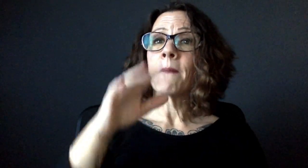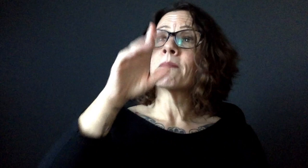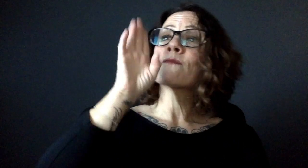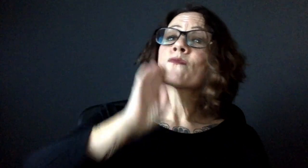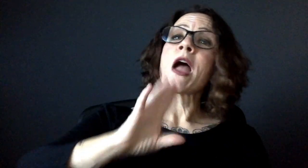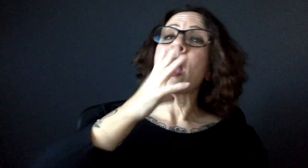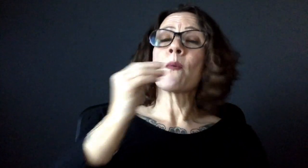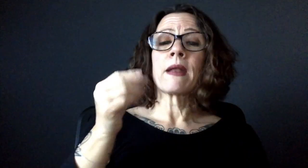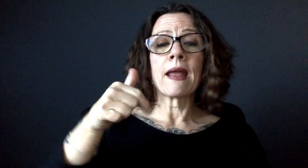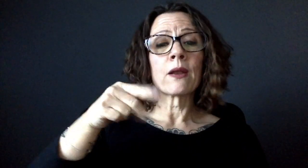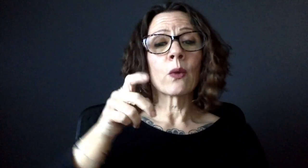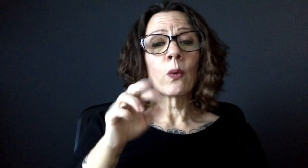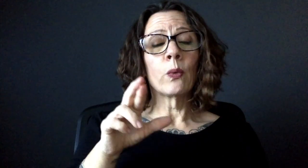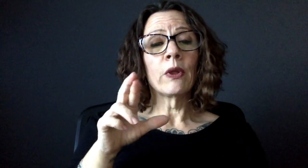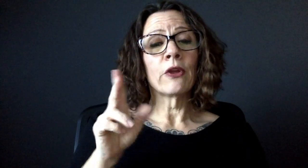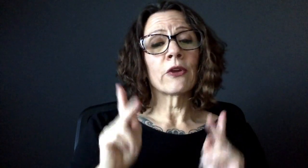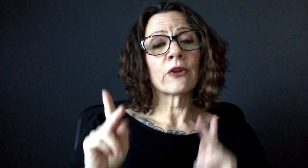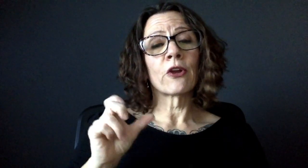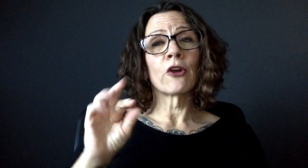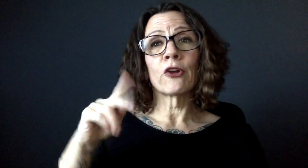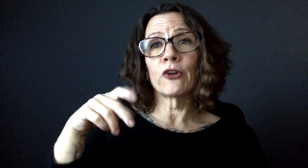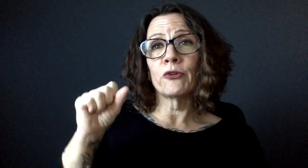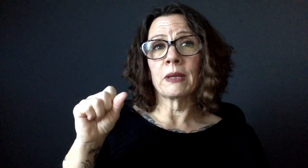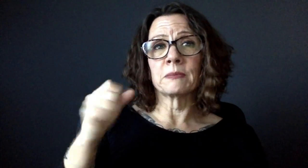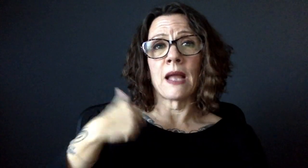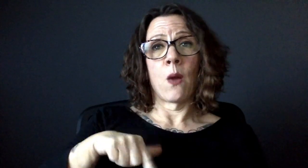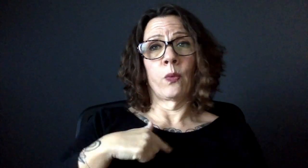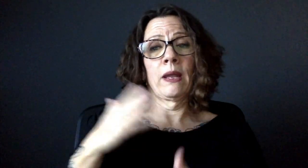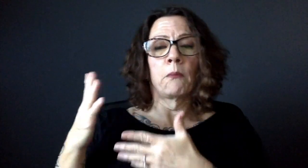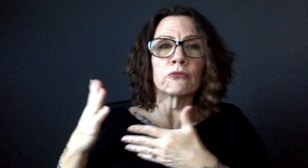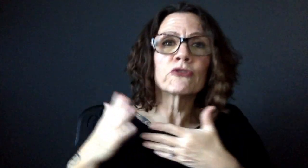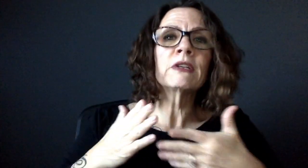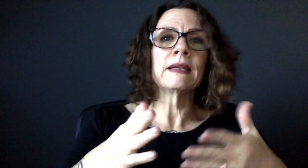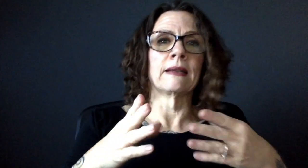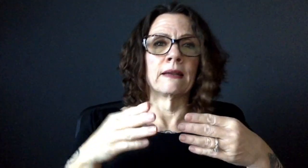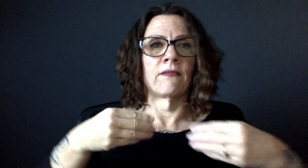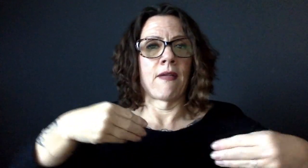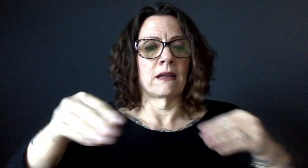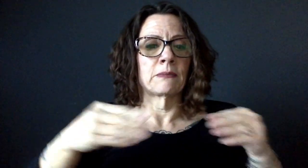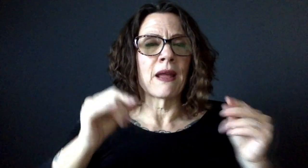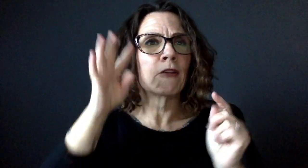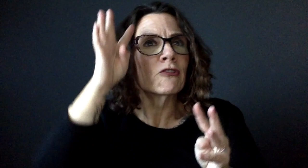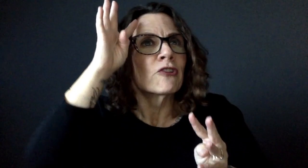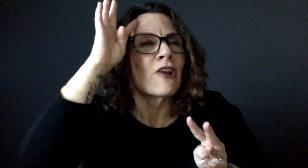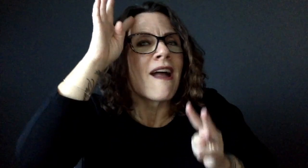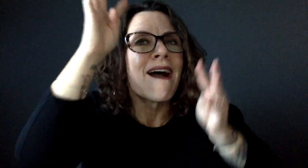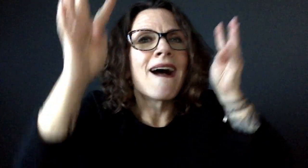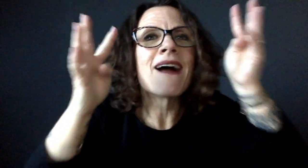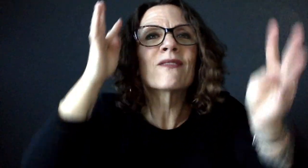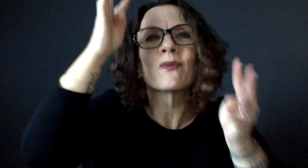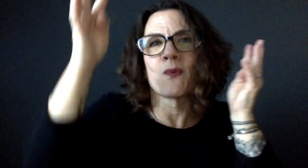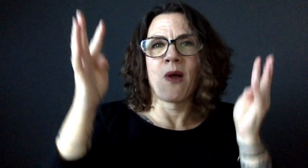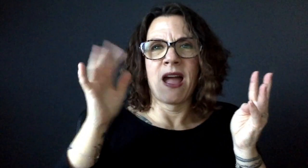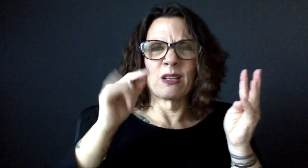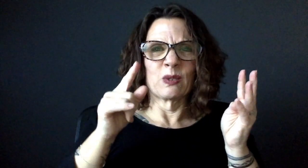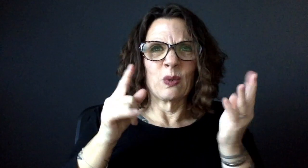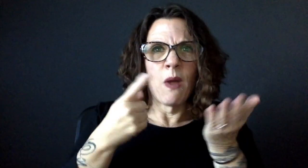that as brown and queer crips we bring flexibility and creative nuance